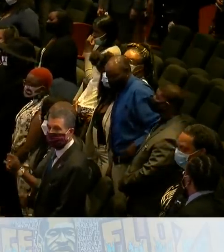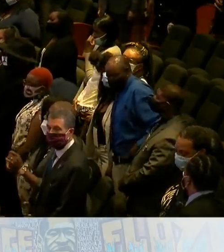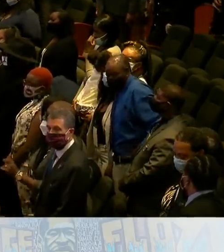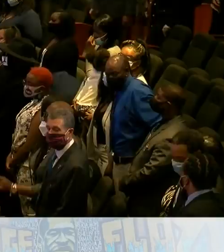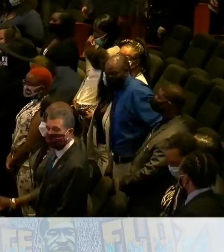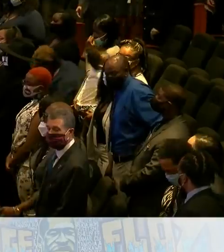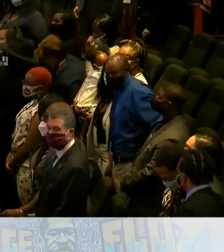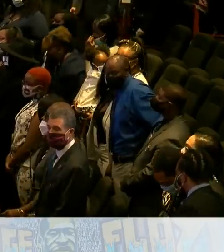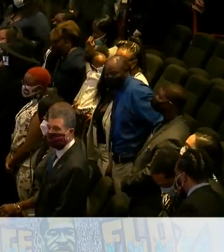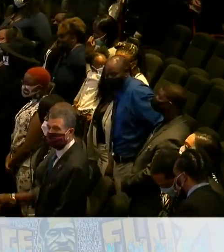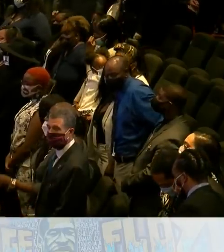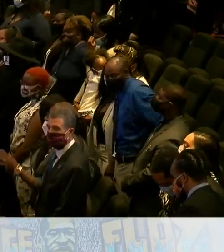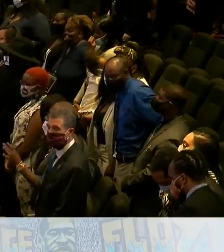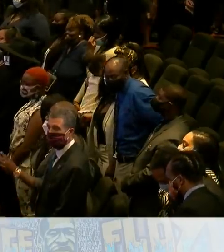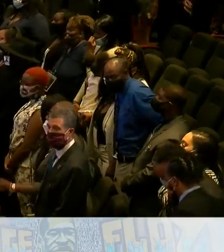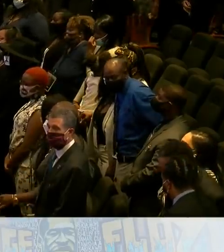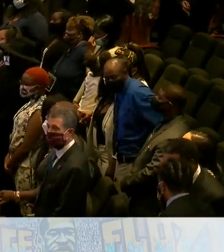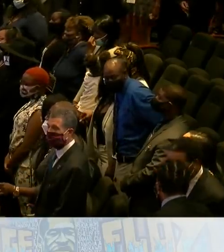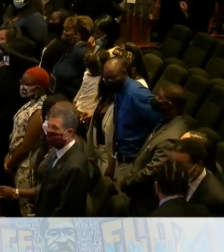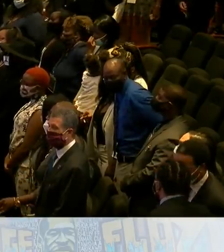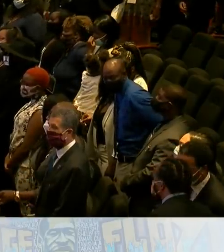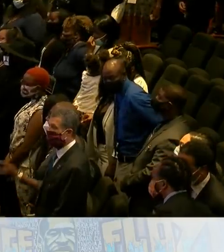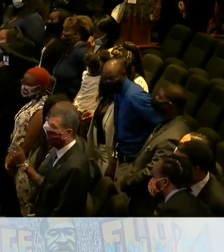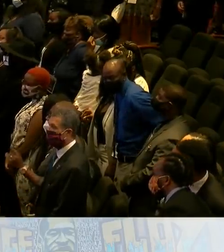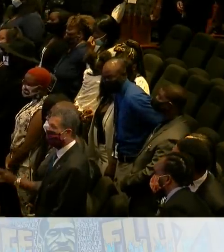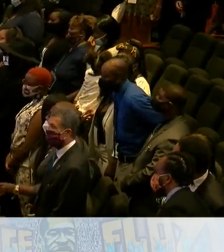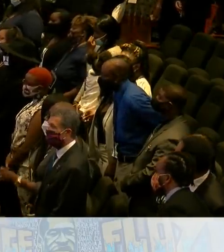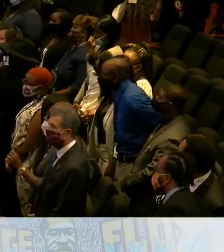YOU ARE THE STRENGTH